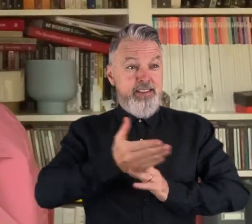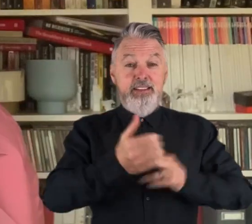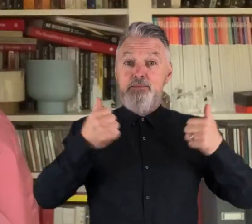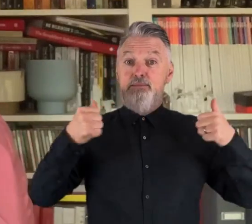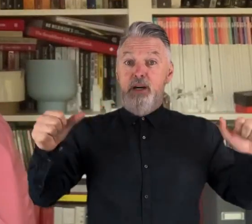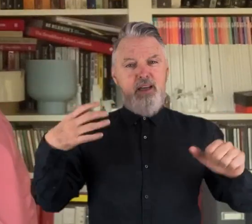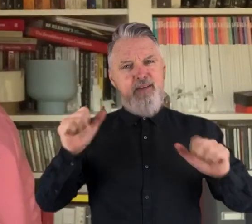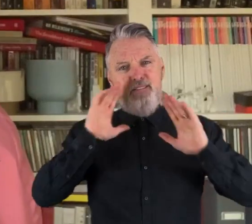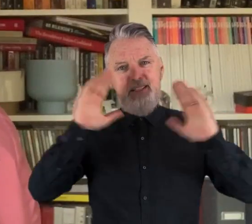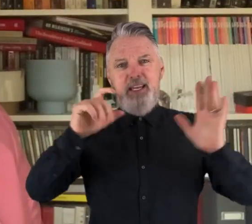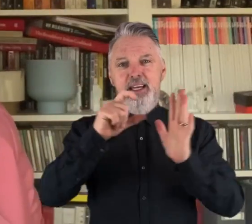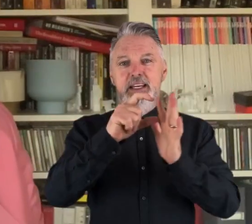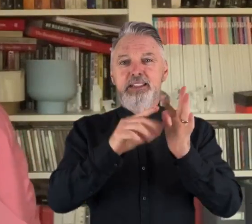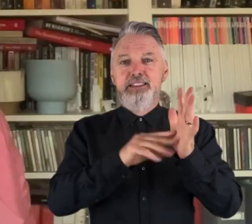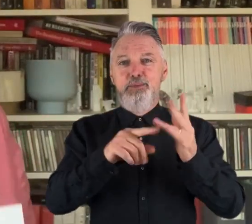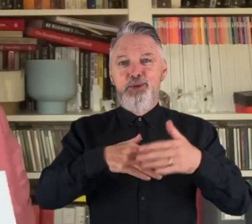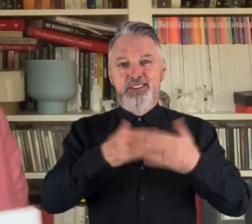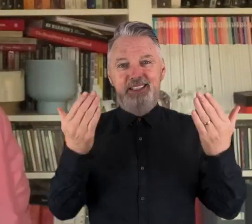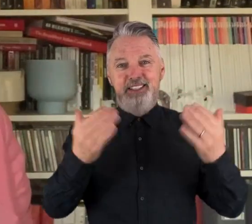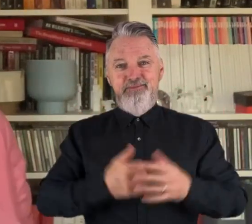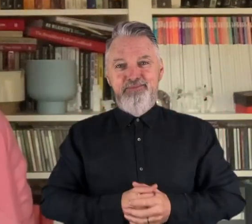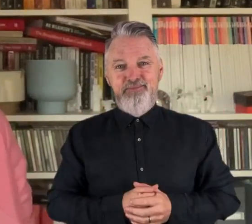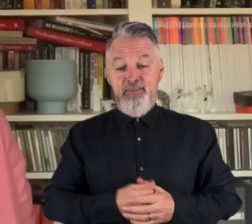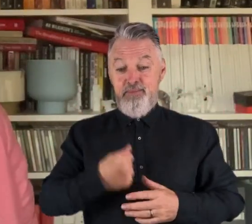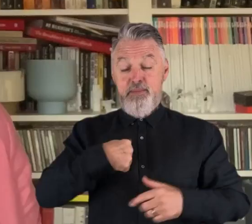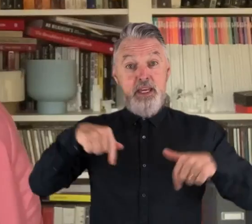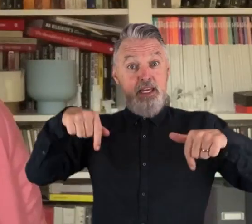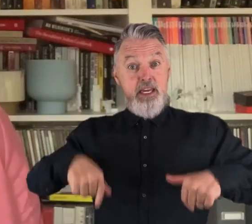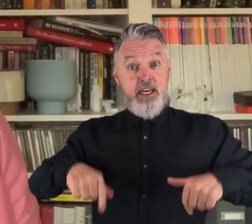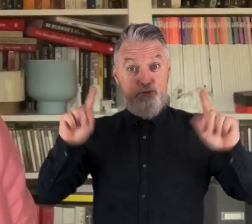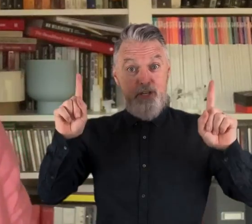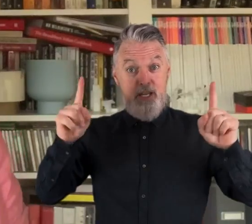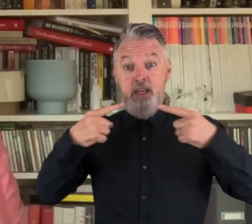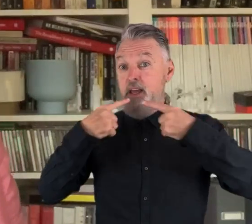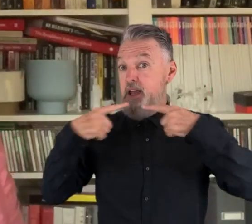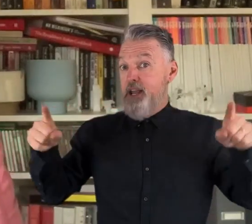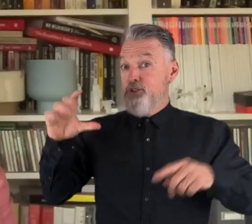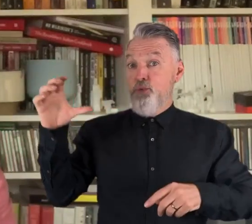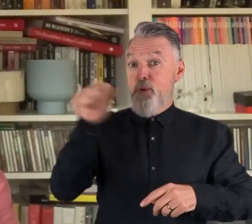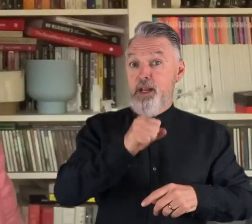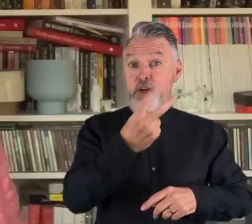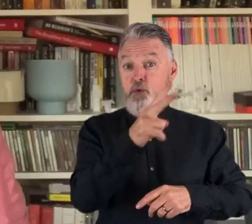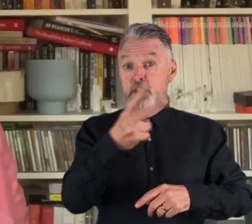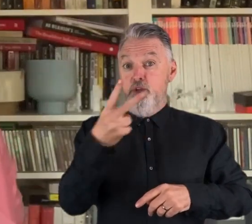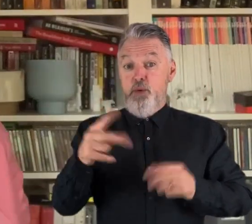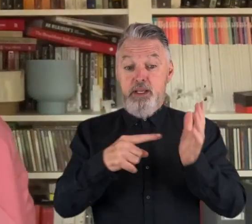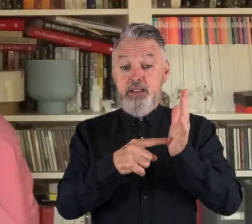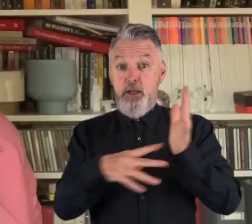for us all today to enjoy. I am here today to announce the winner of the 2020 Telstra people's choice award,